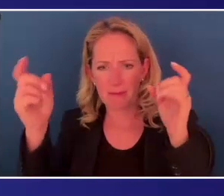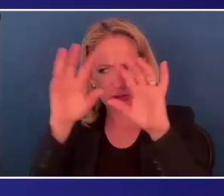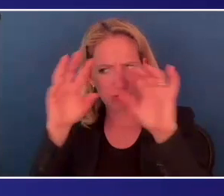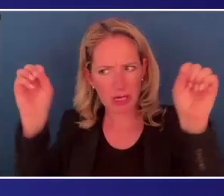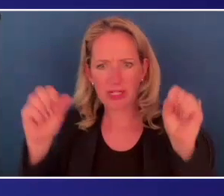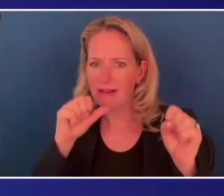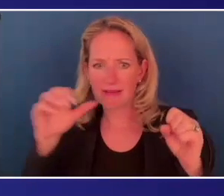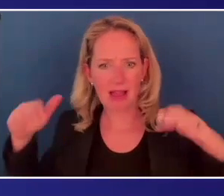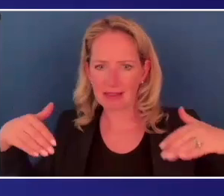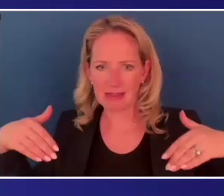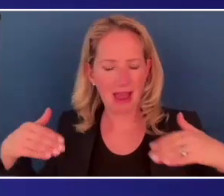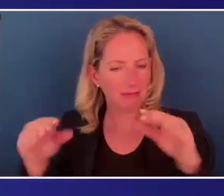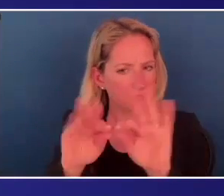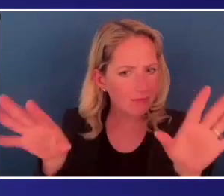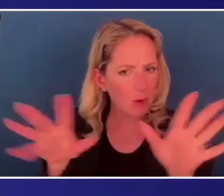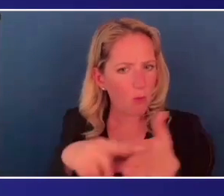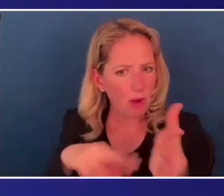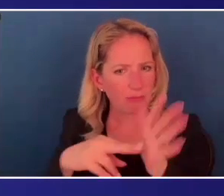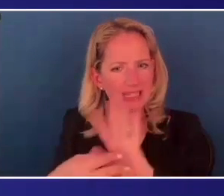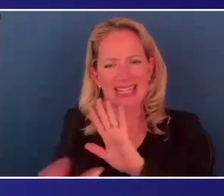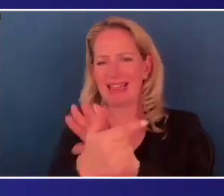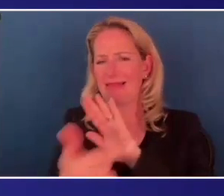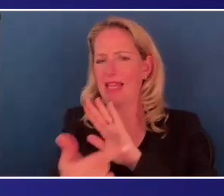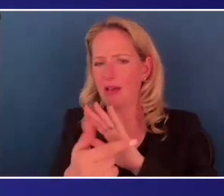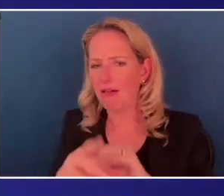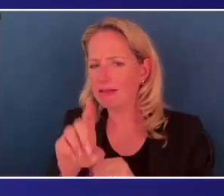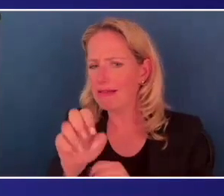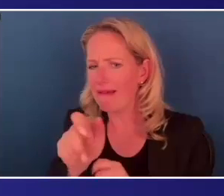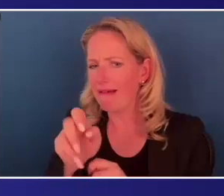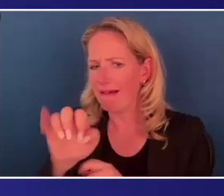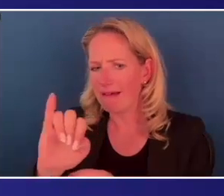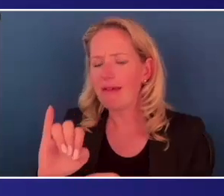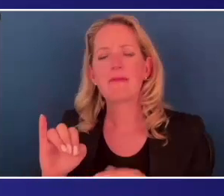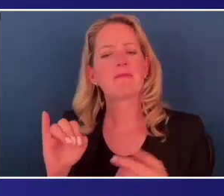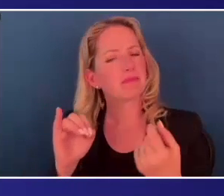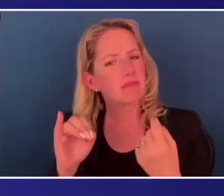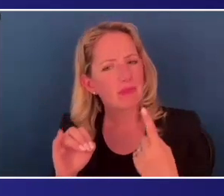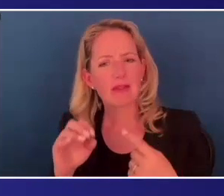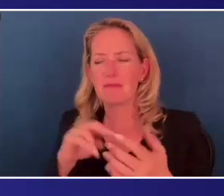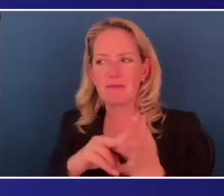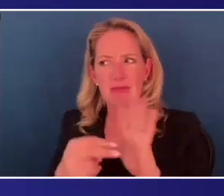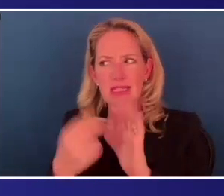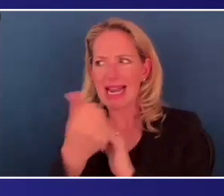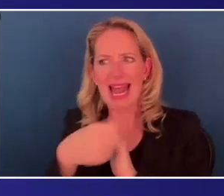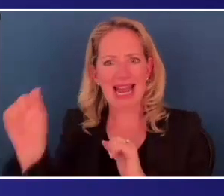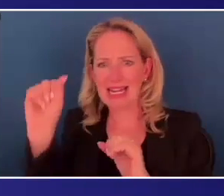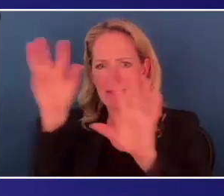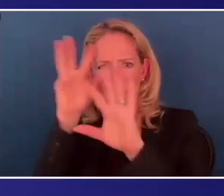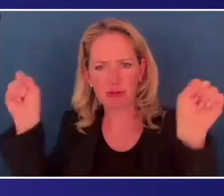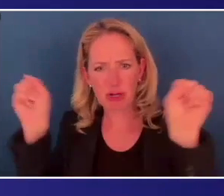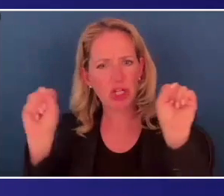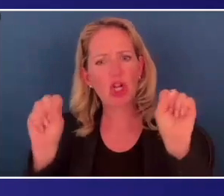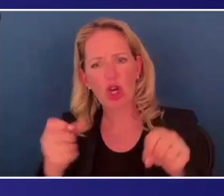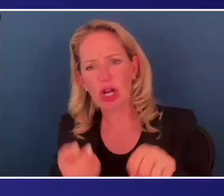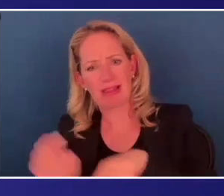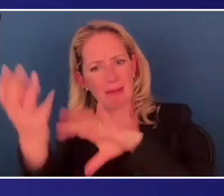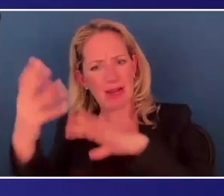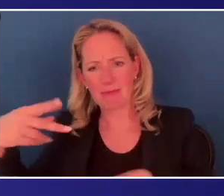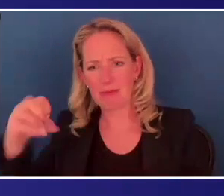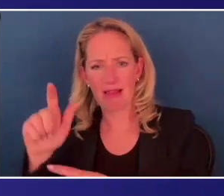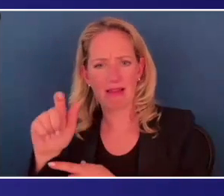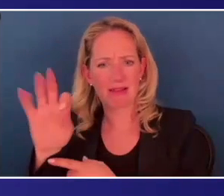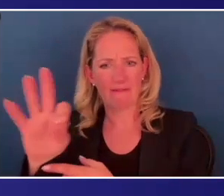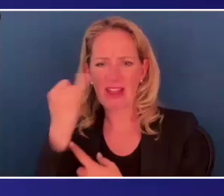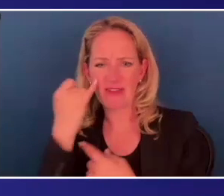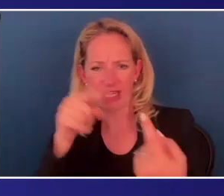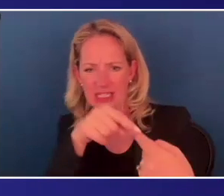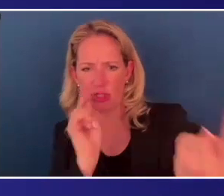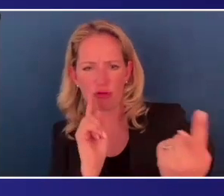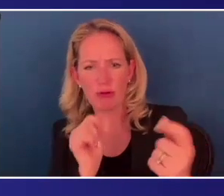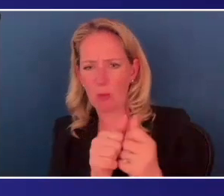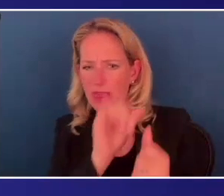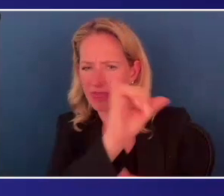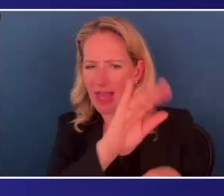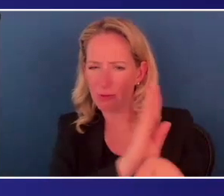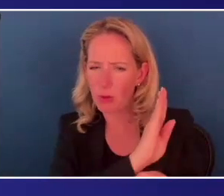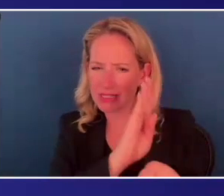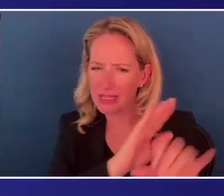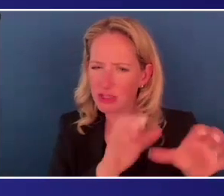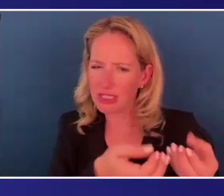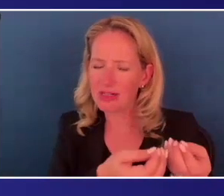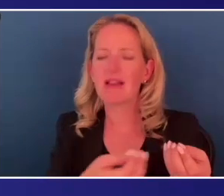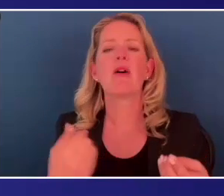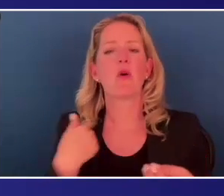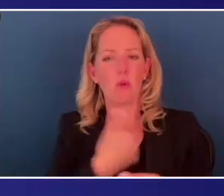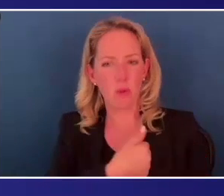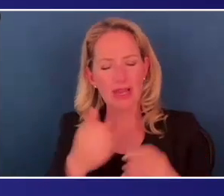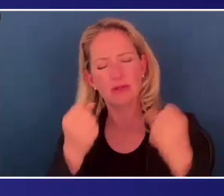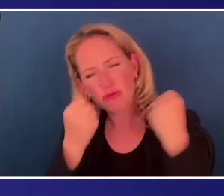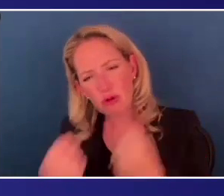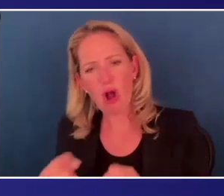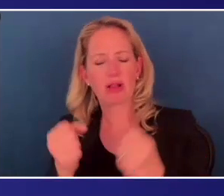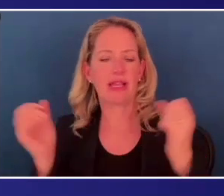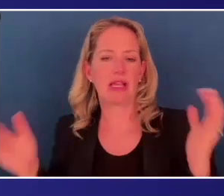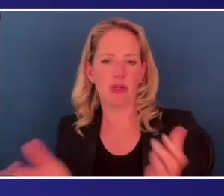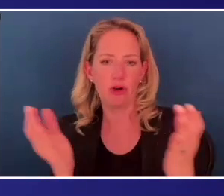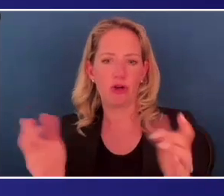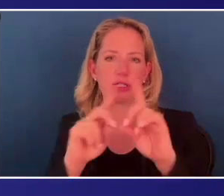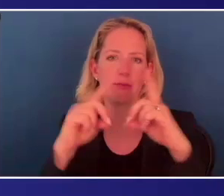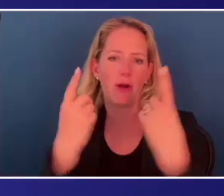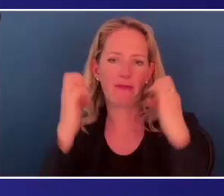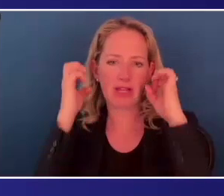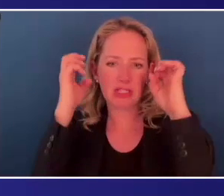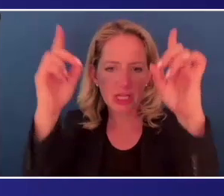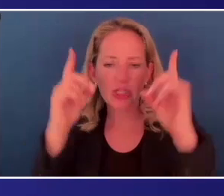This is a dangerous president that any administration can eliminate PSL for any in addition to protecting PSLF, we strongly urge the department to prioritize including time-based forgiveness as part of any income driven repayment plan.